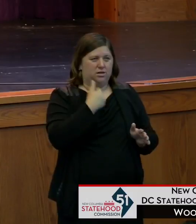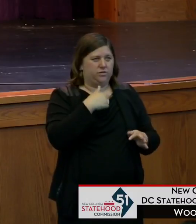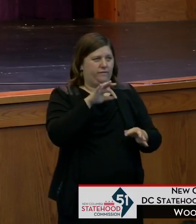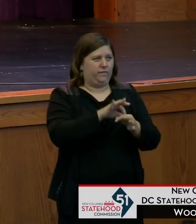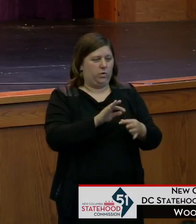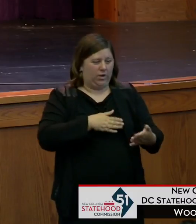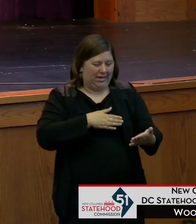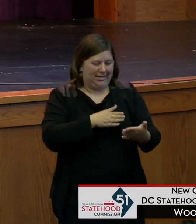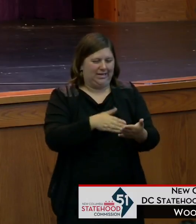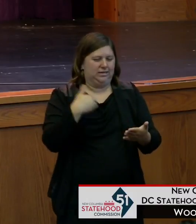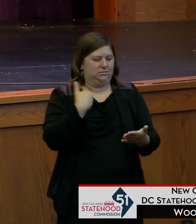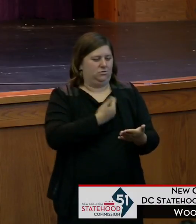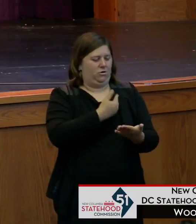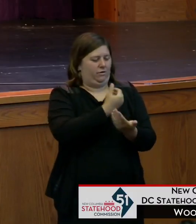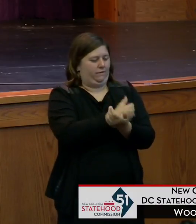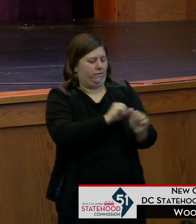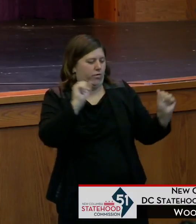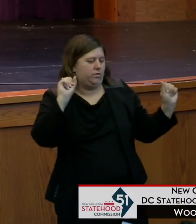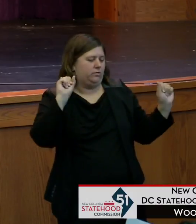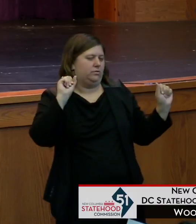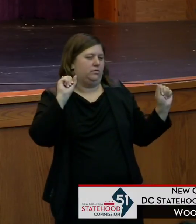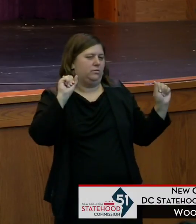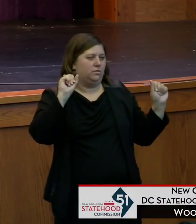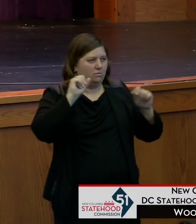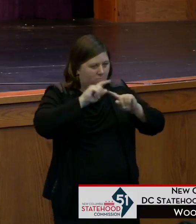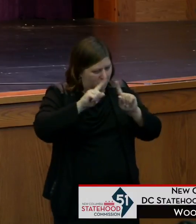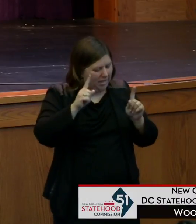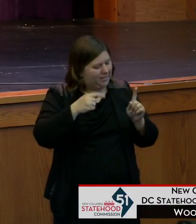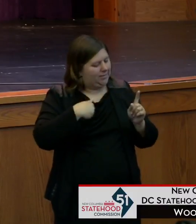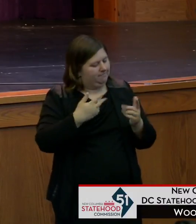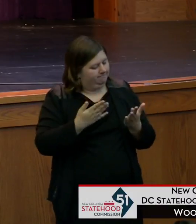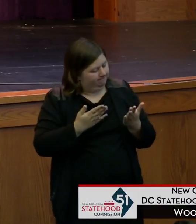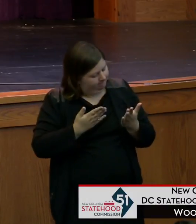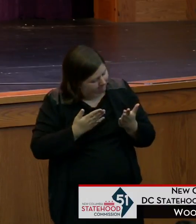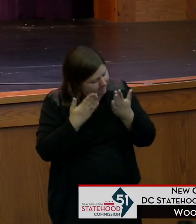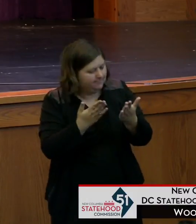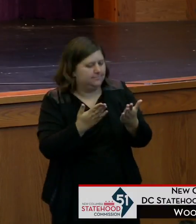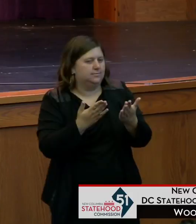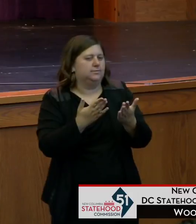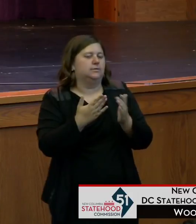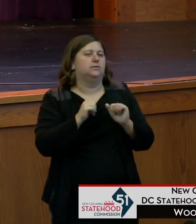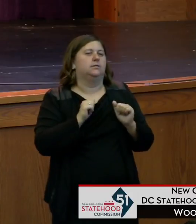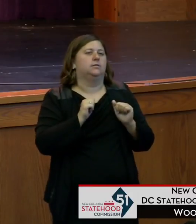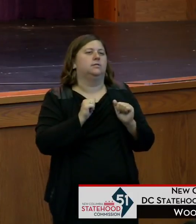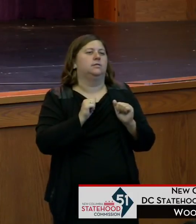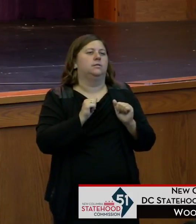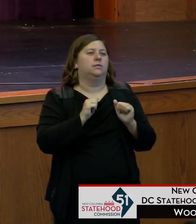LIBERATION. BUT I WOULD REALLY SUGGEST AND I'M GOING TO STOP IS THAT THAT